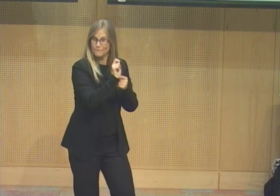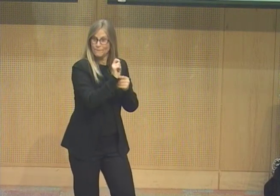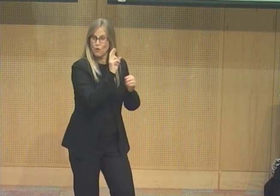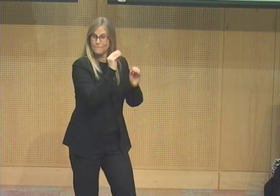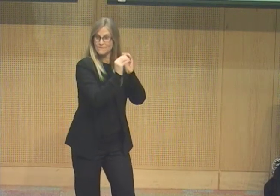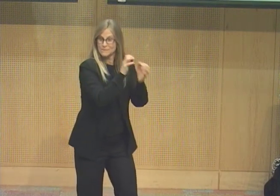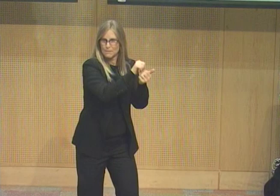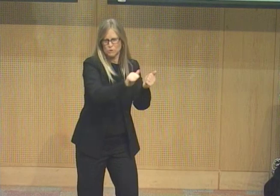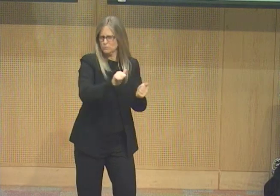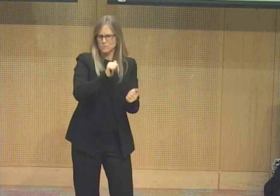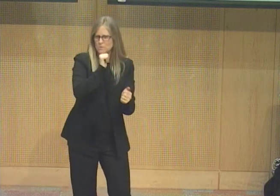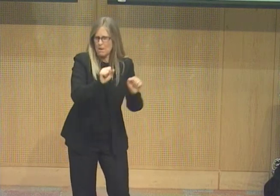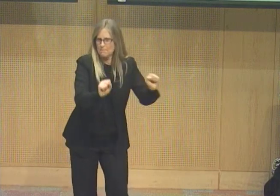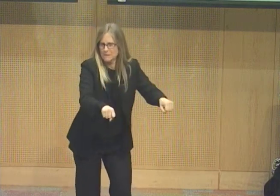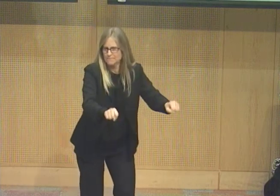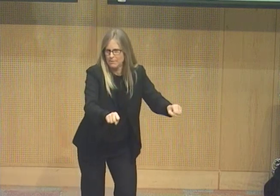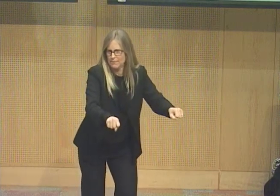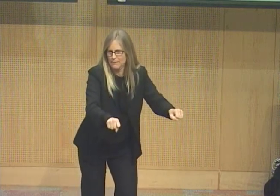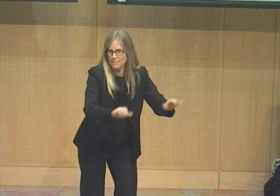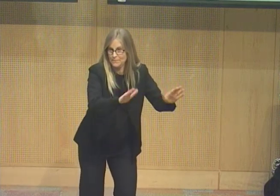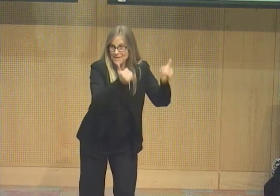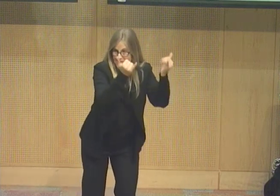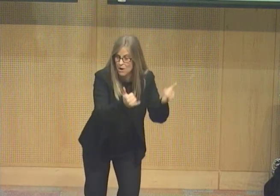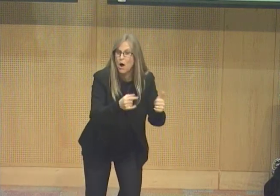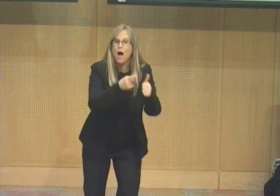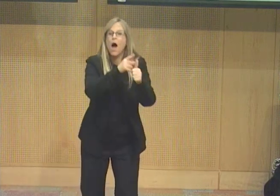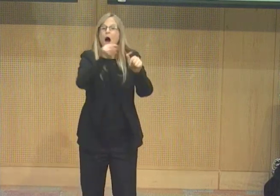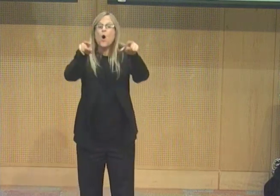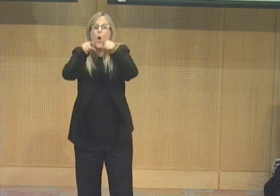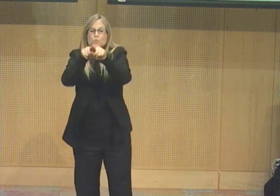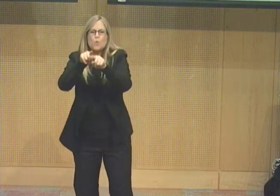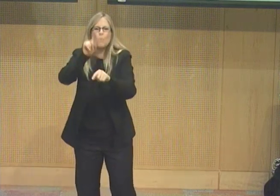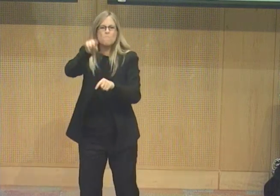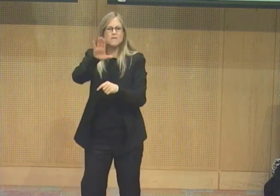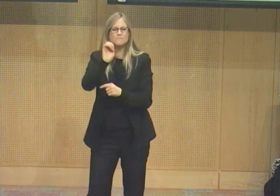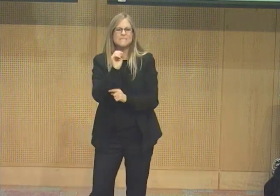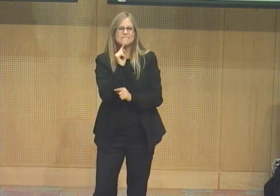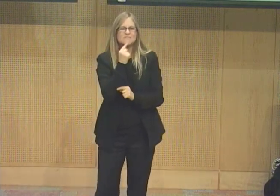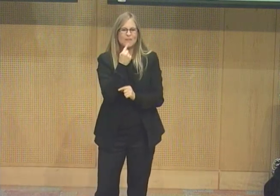so being able to fix their hearing in a different way would be impossible.